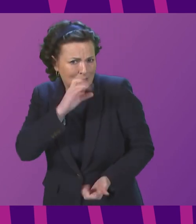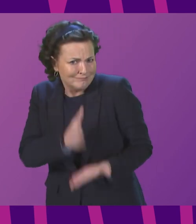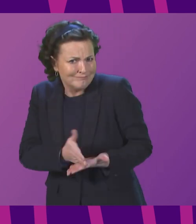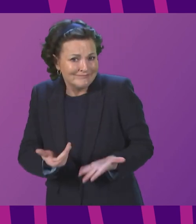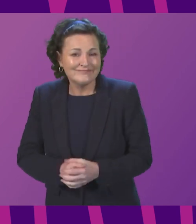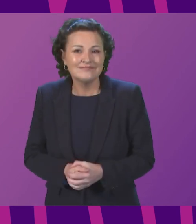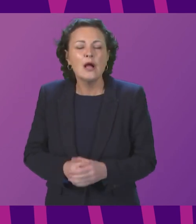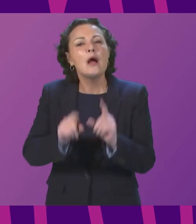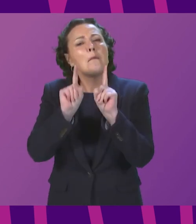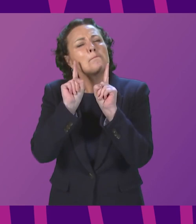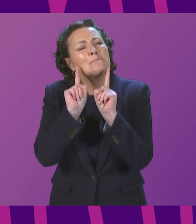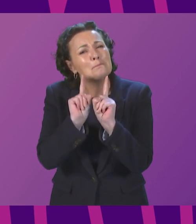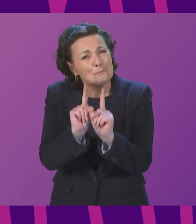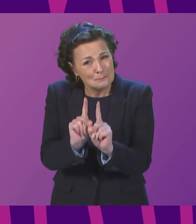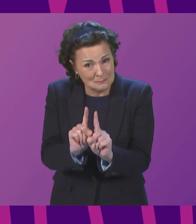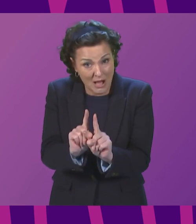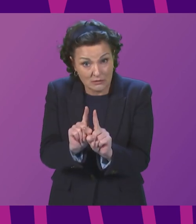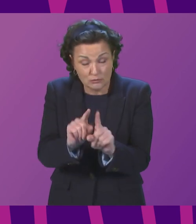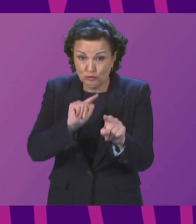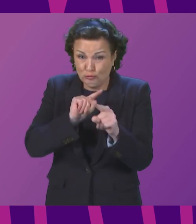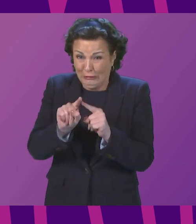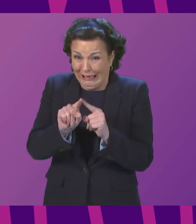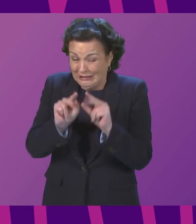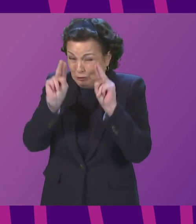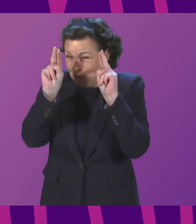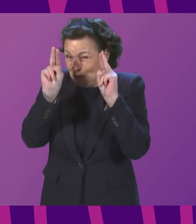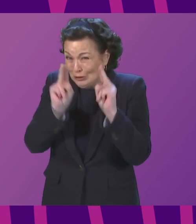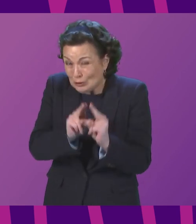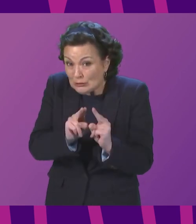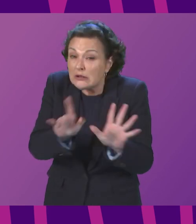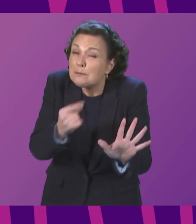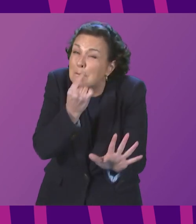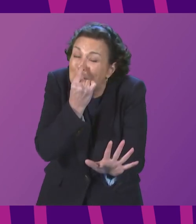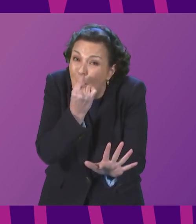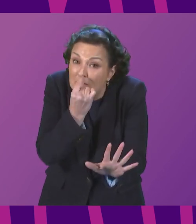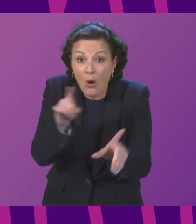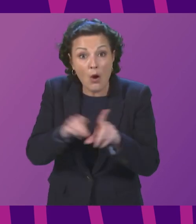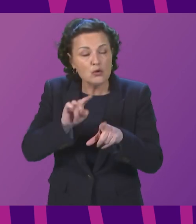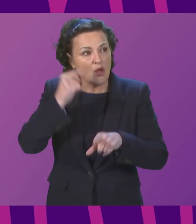However, limiting contacts insofar as we can, and thinking carefully about the interactions